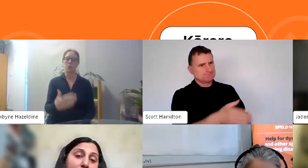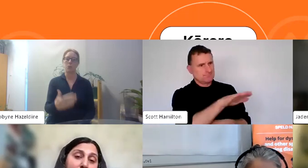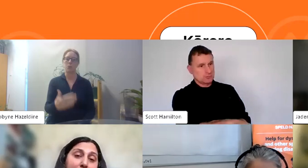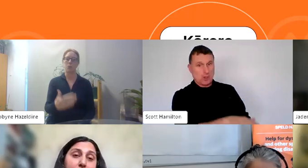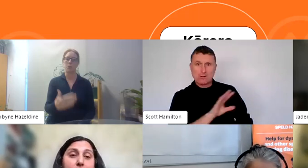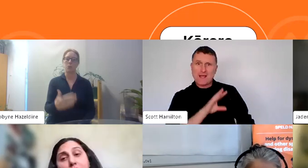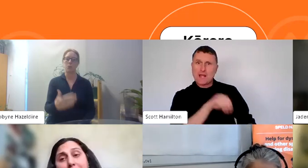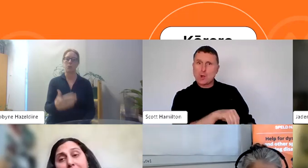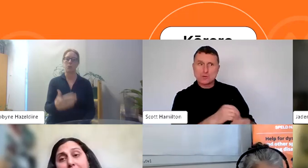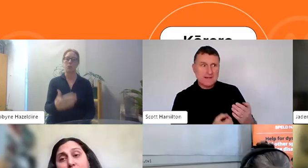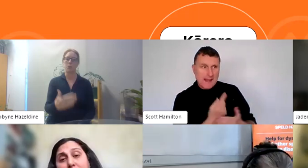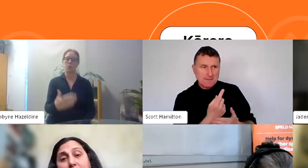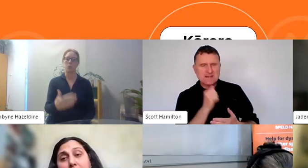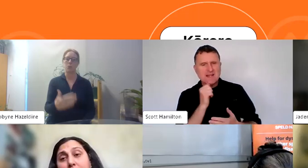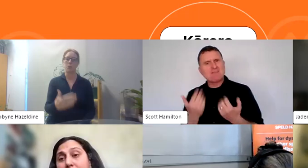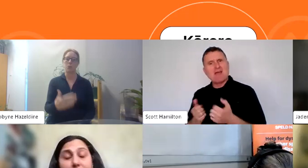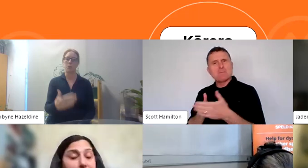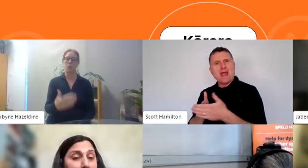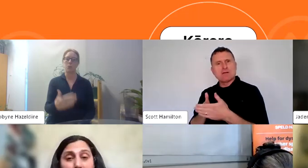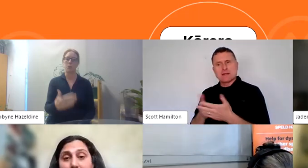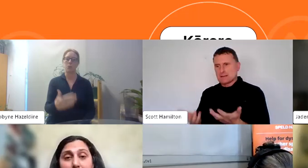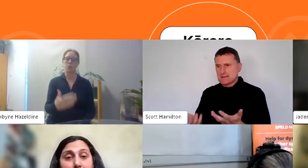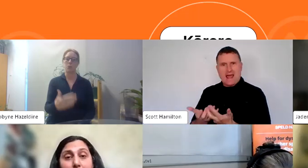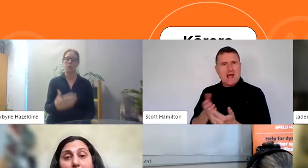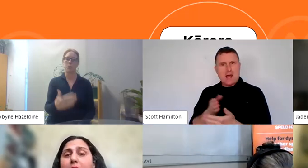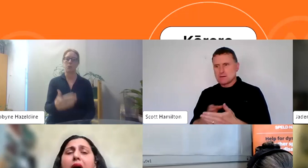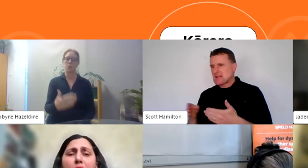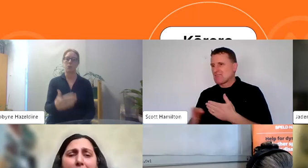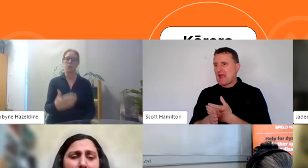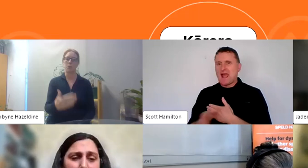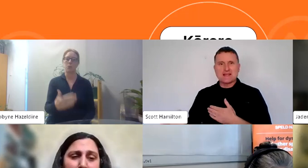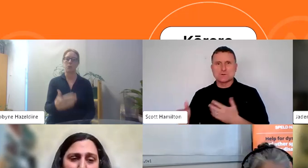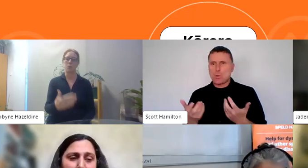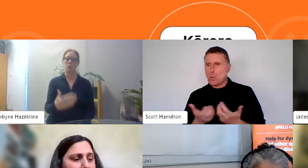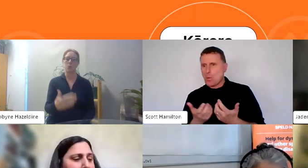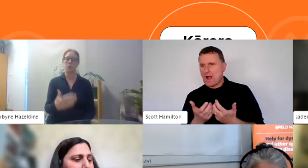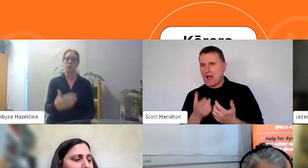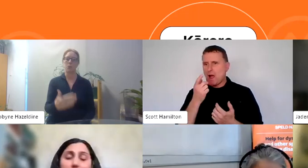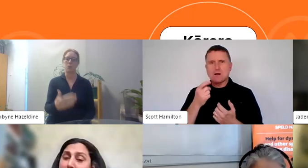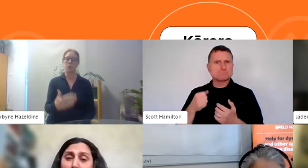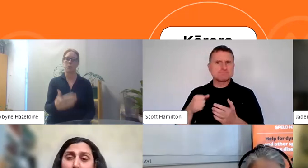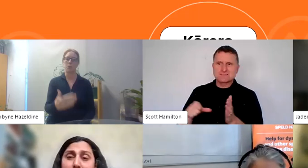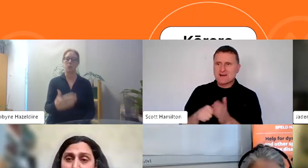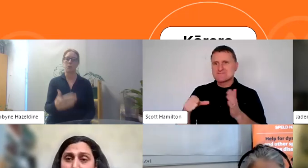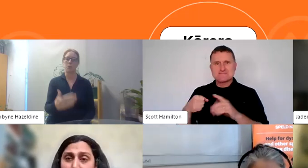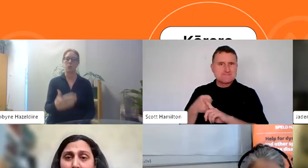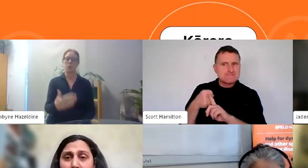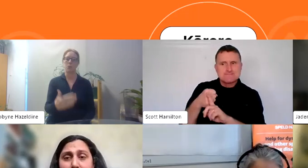face barriers how am I actually navigating them and how hard can I fight as a parent, to be very honest, that's the challenge that